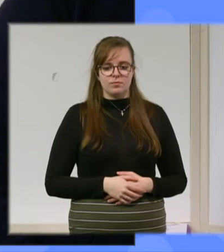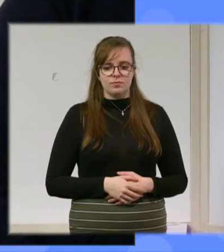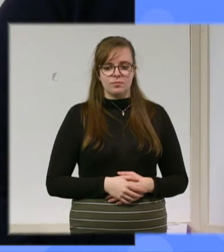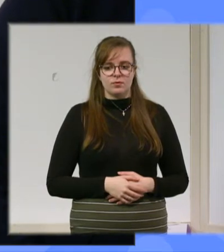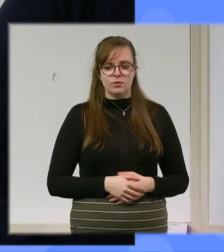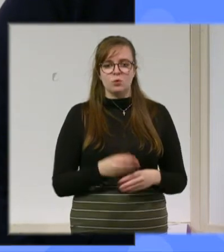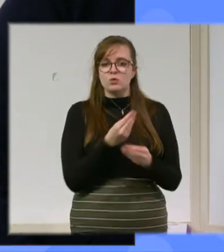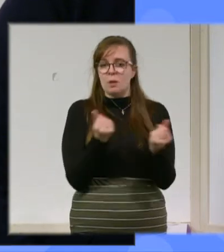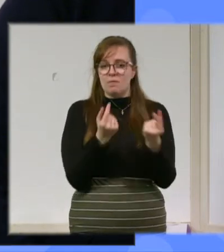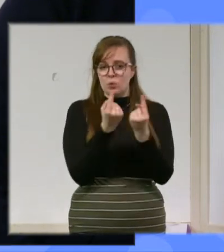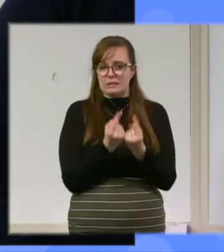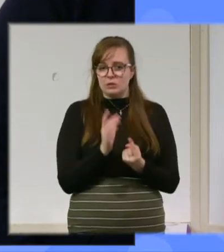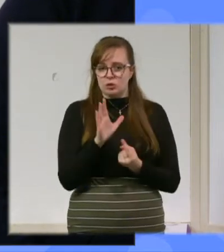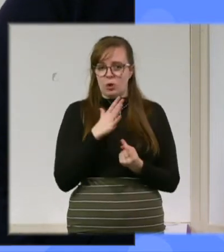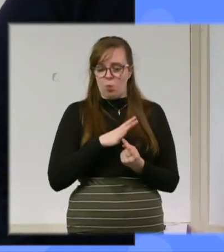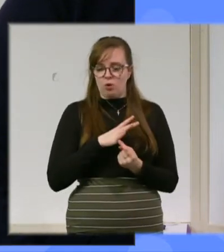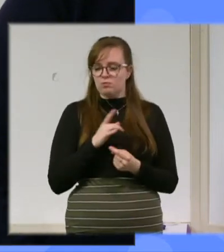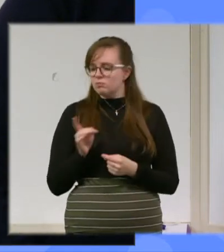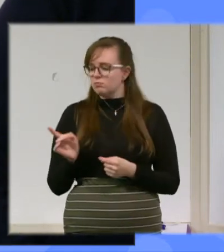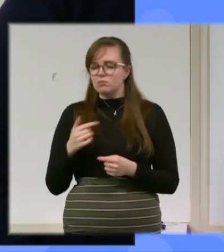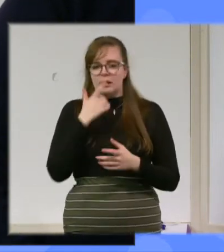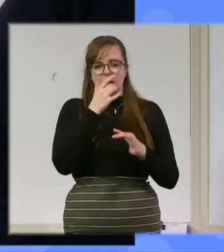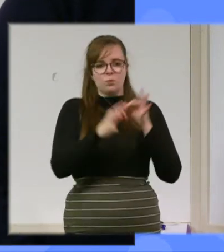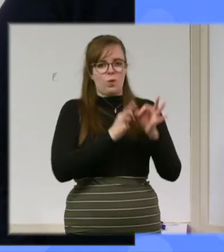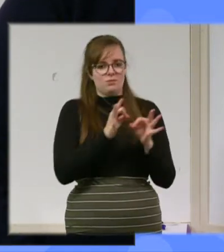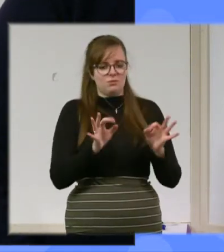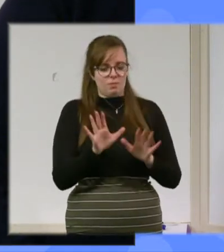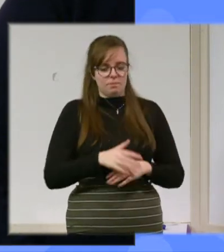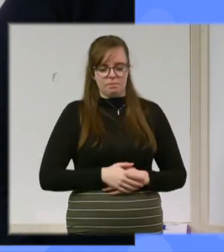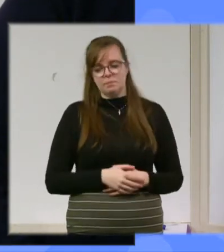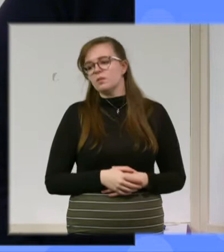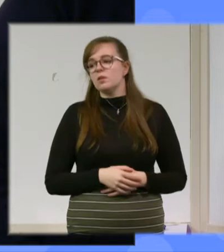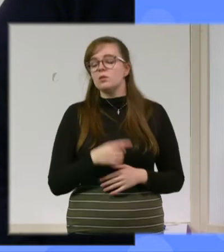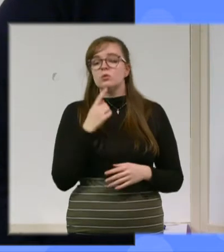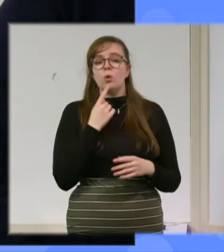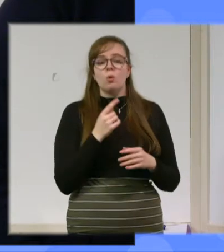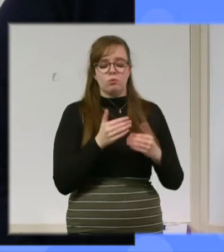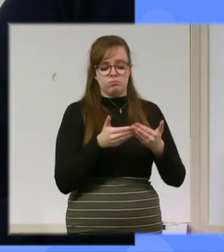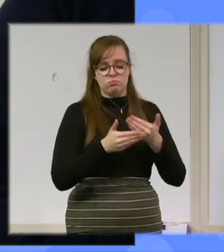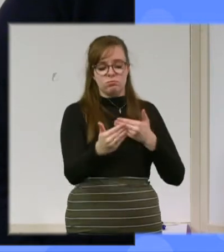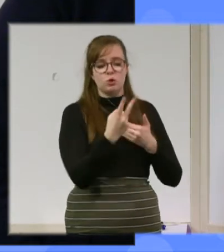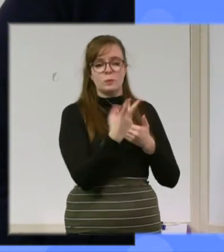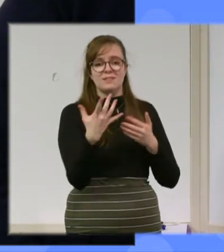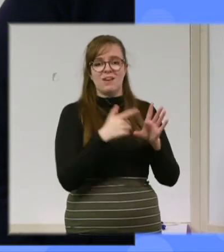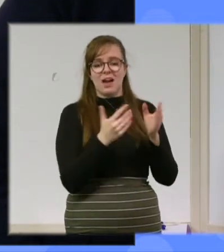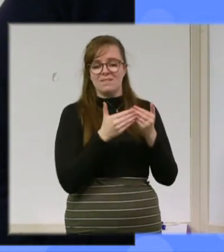issues yes and so over the next twenty five years a hundred percent of